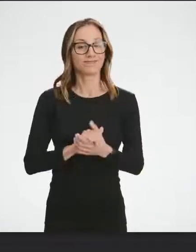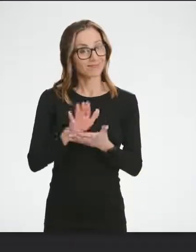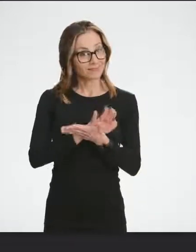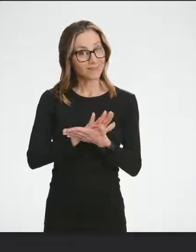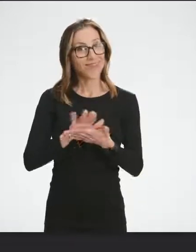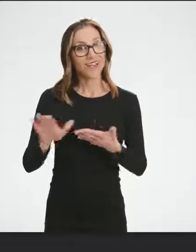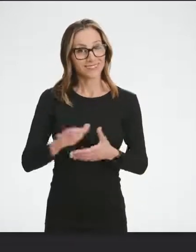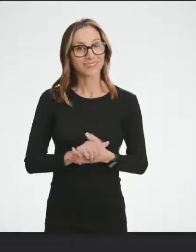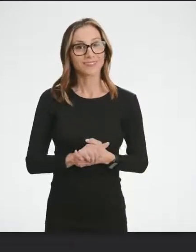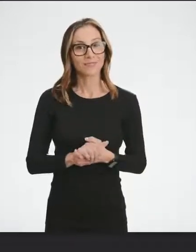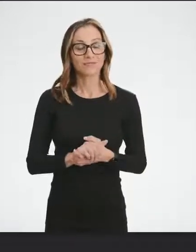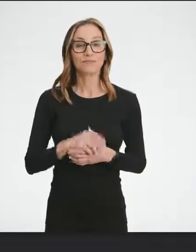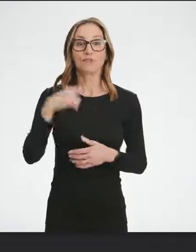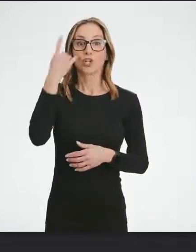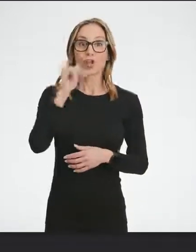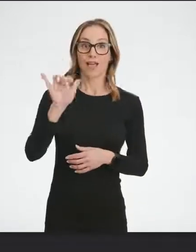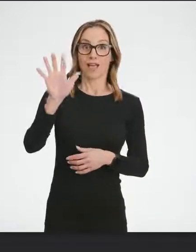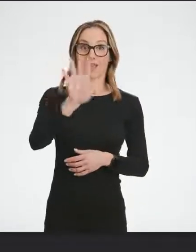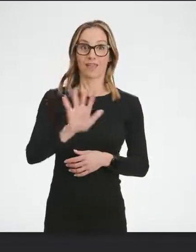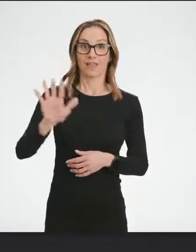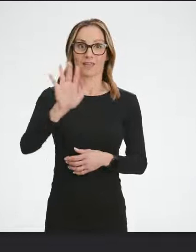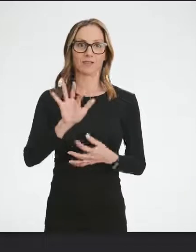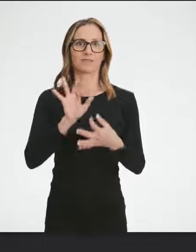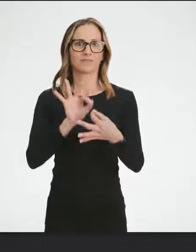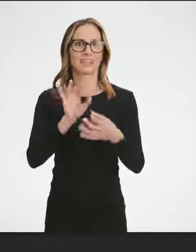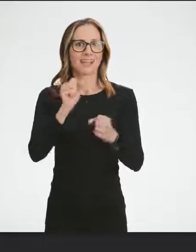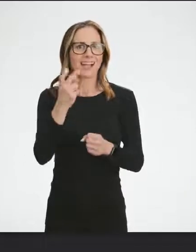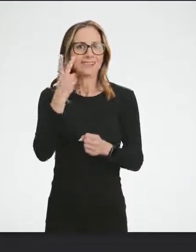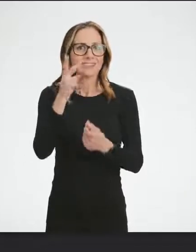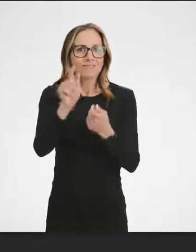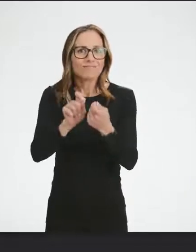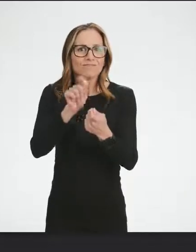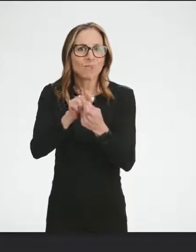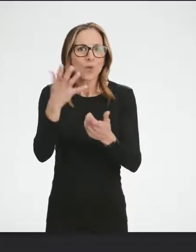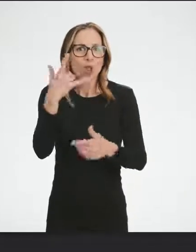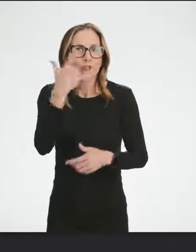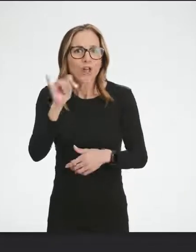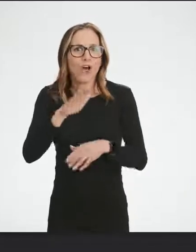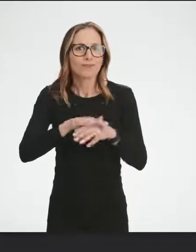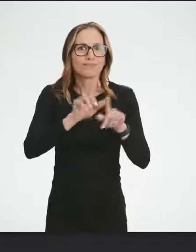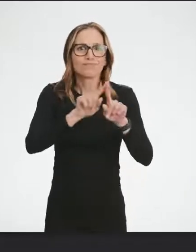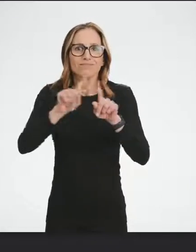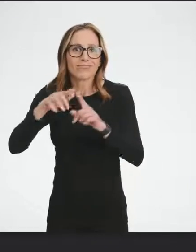The redesigned preview area makes it easier than ever to see how my view looks in different environments.